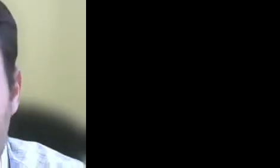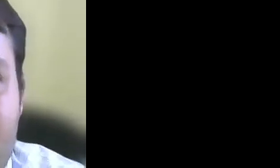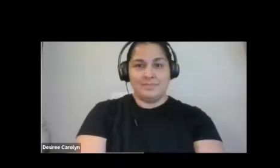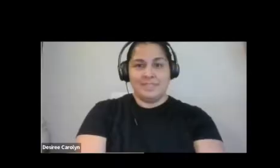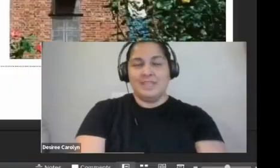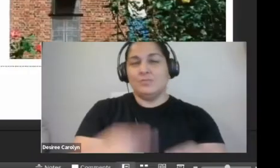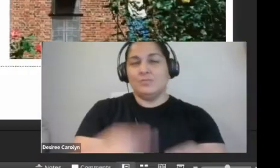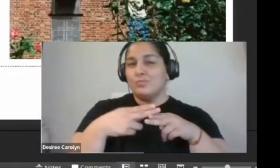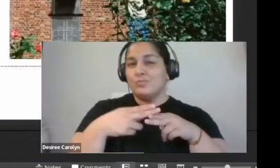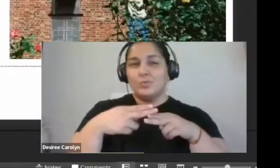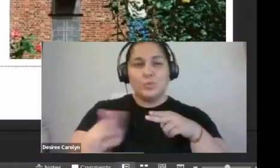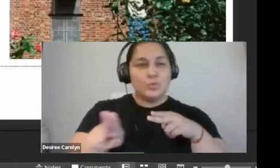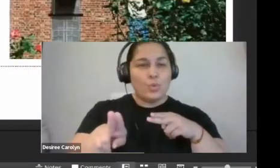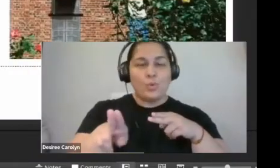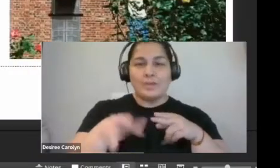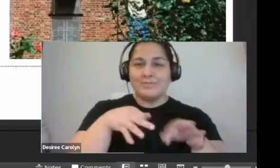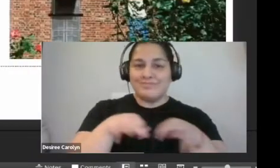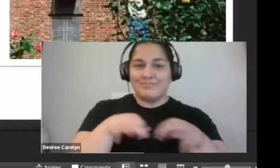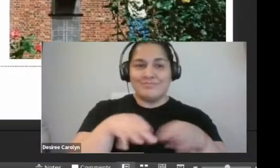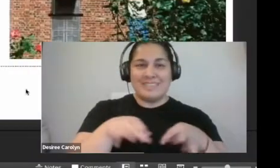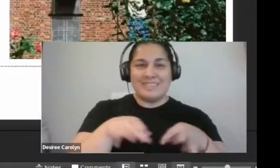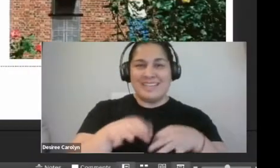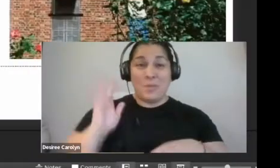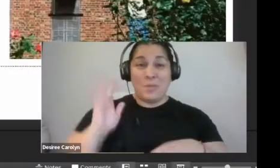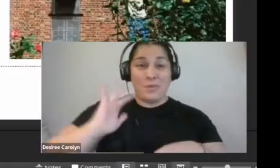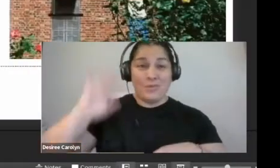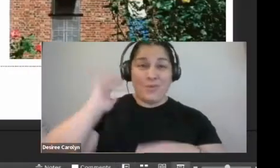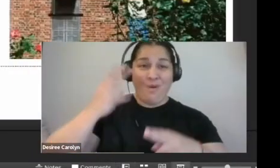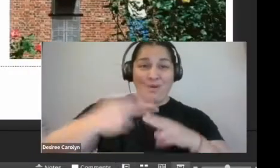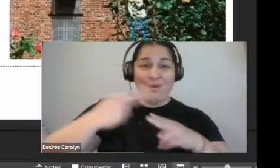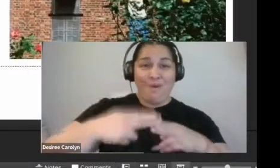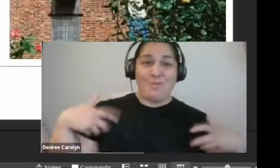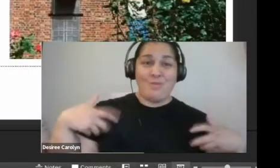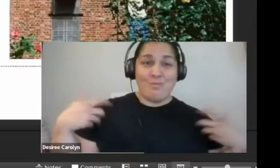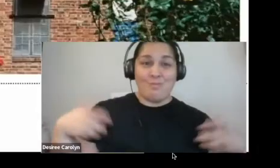what used to be known as monkeypox and now is officially known in California as Mpox.